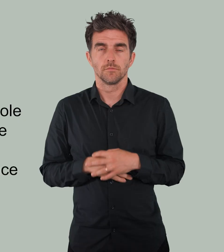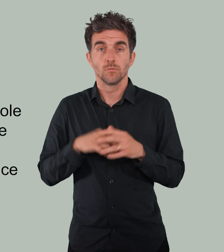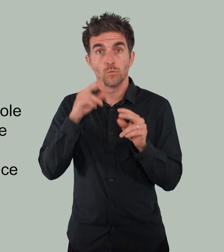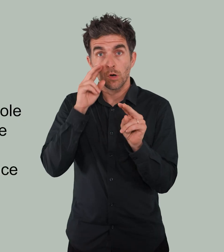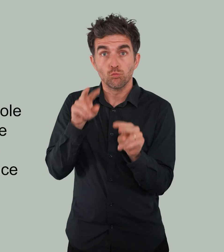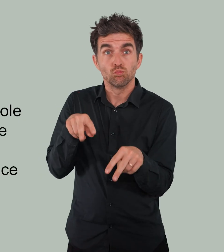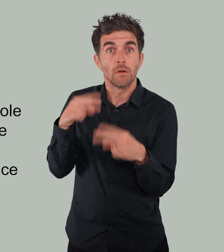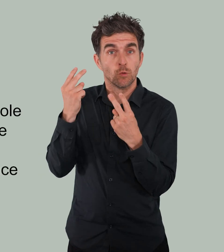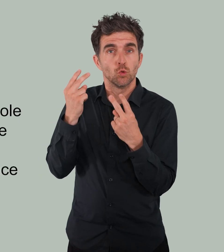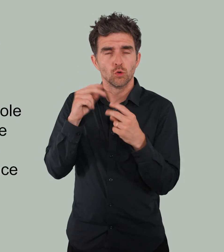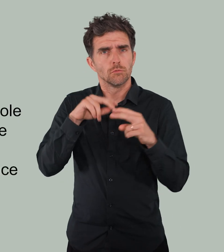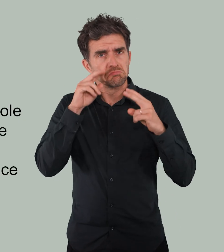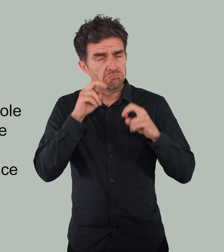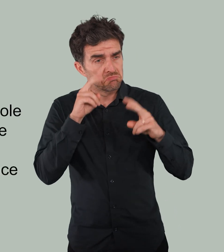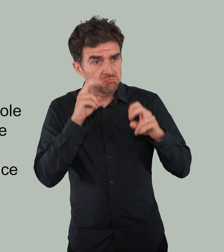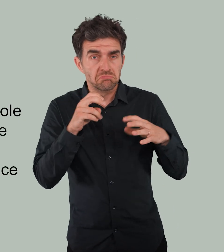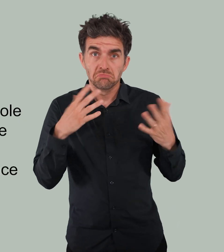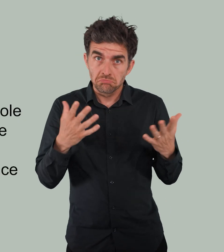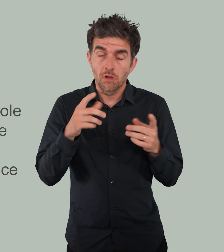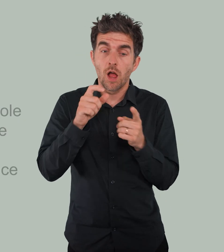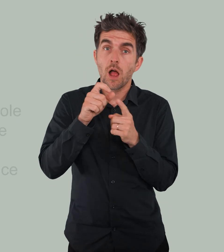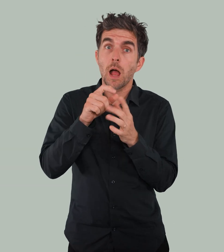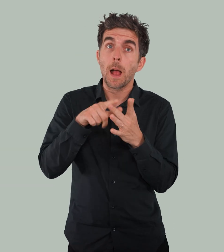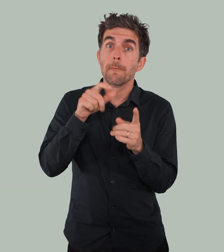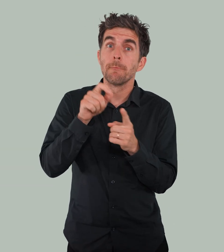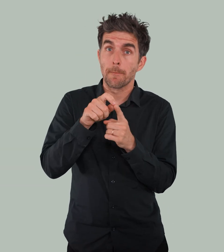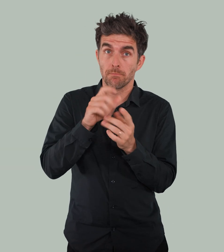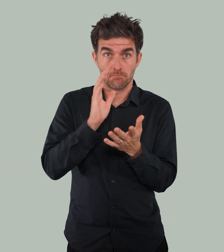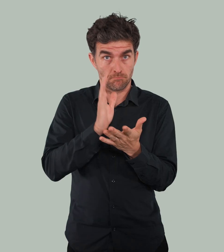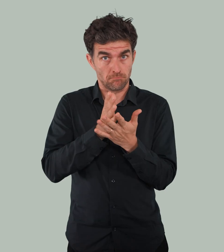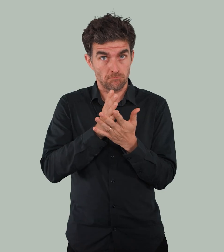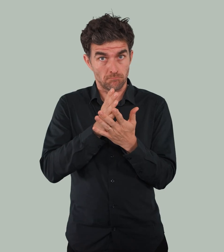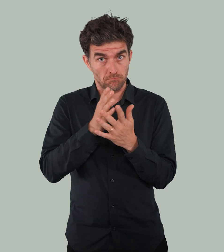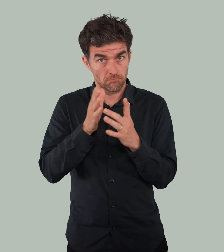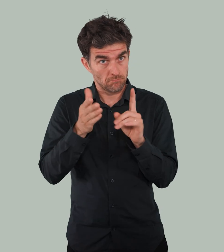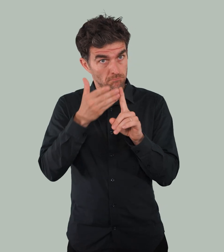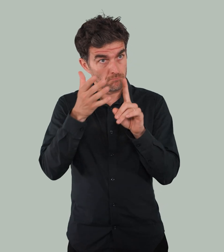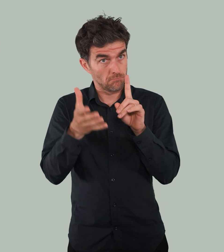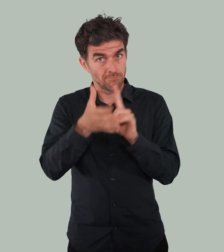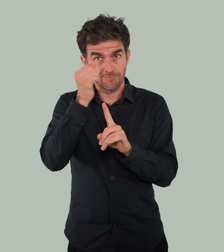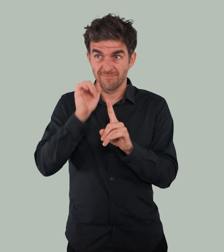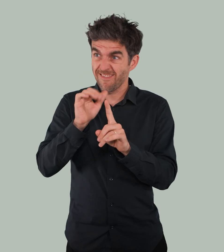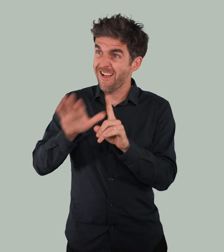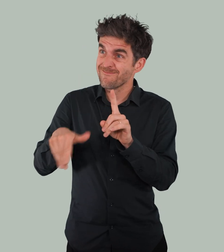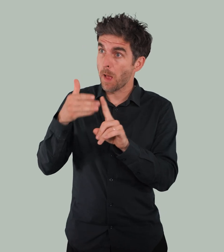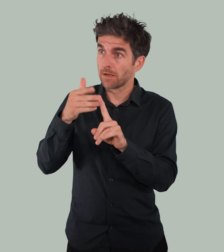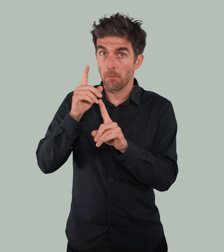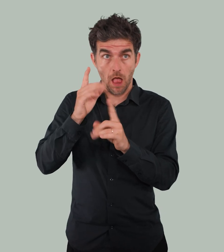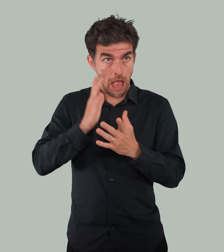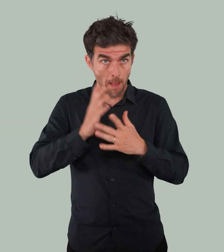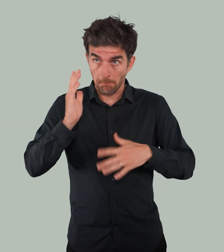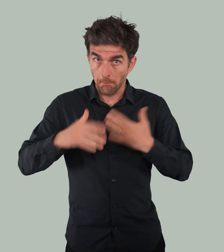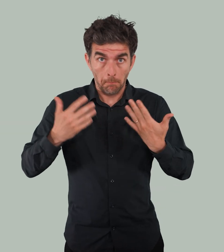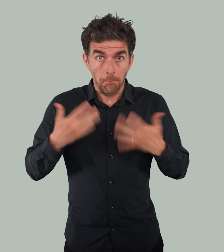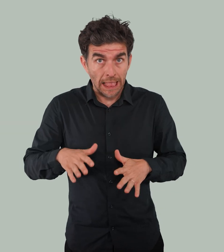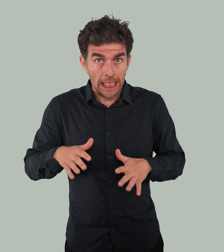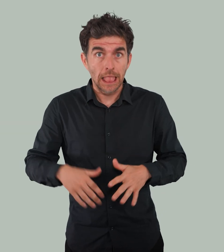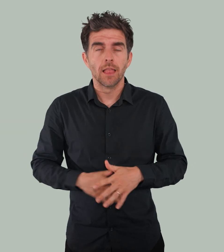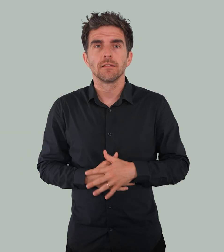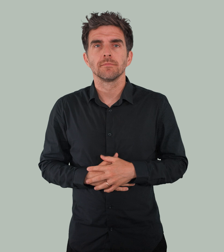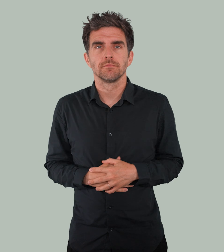32. The Review is examining whether PIP is meeting its intended purpose.